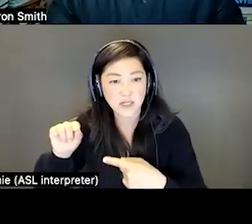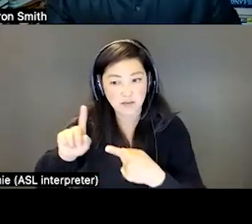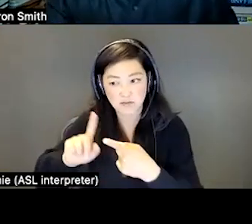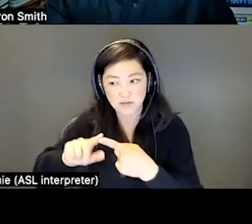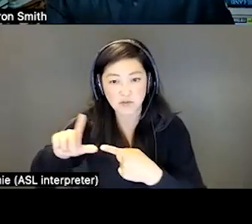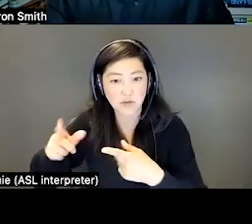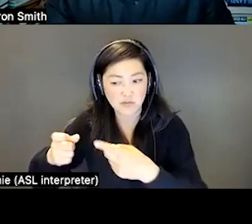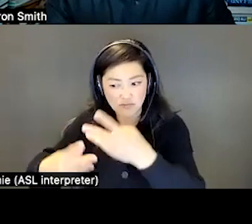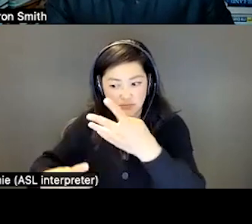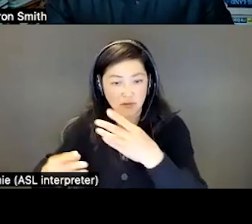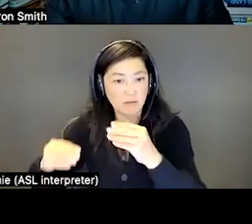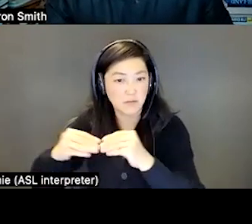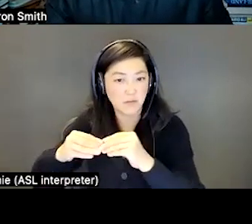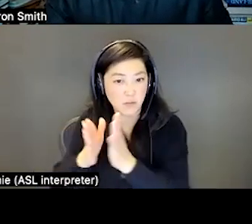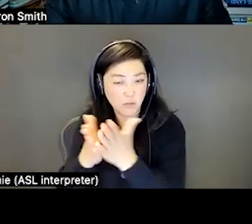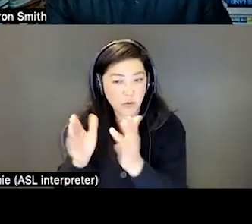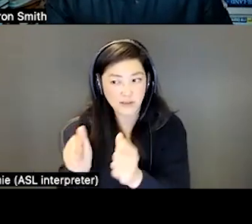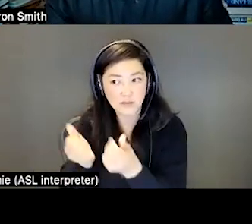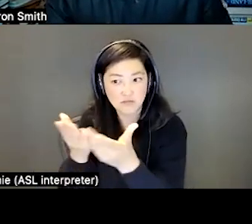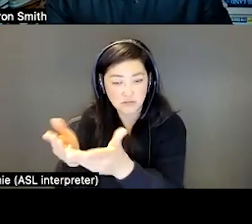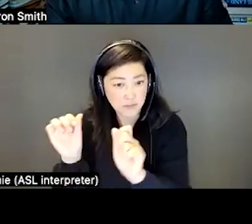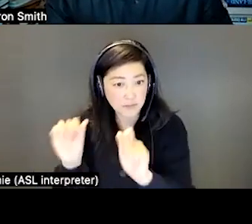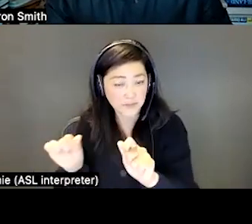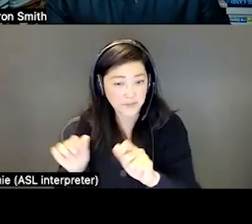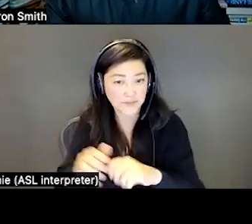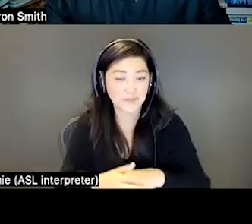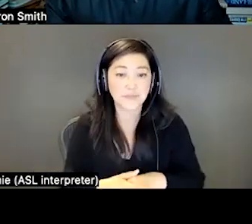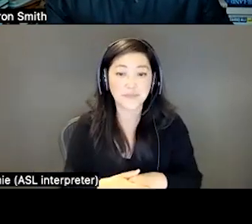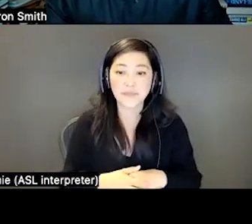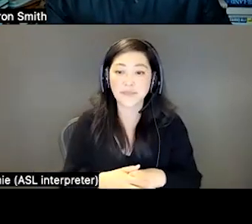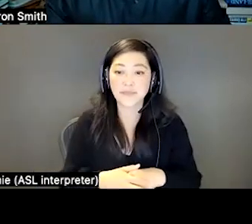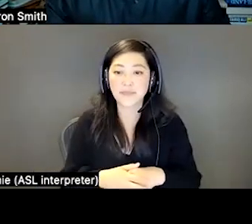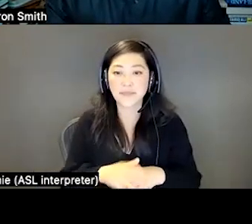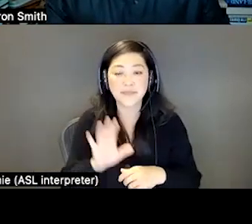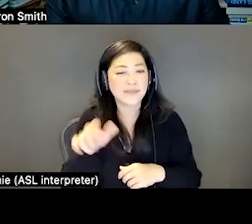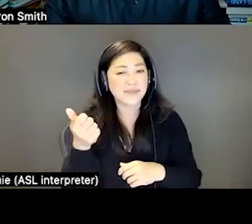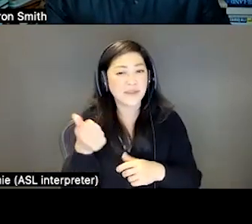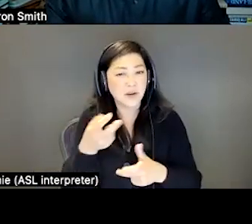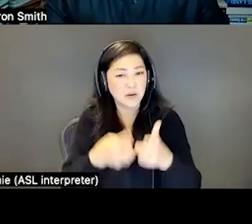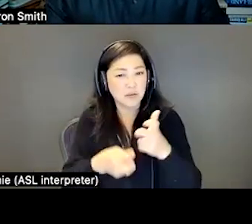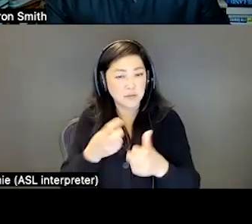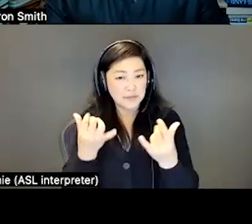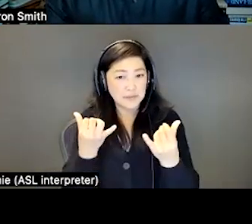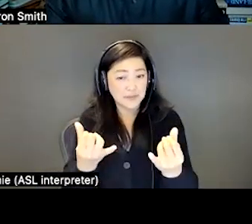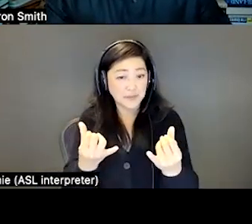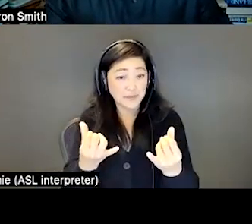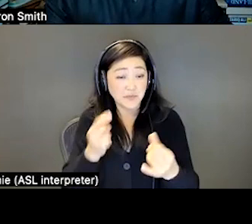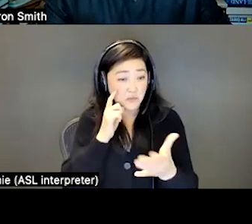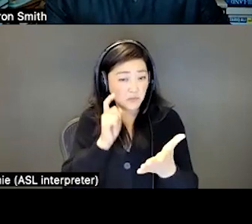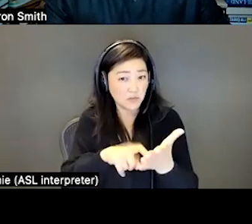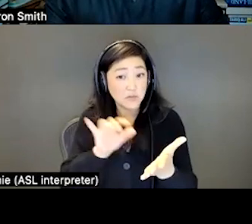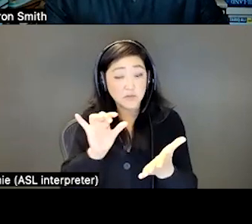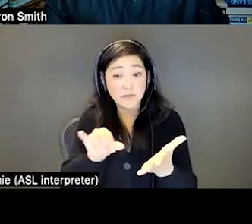Now, the other issue at the moment is that we find publishers will use the hierarchical tree